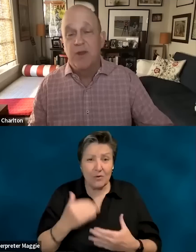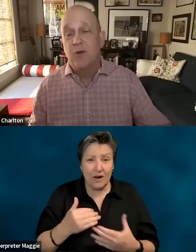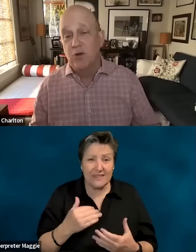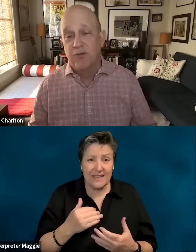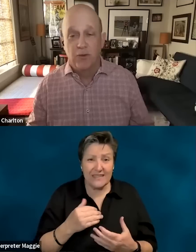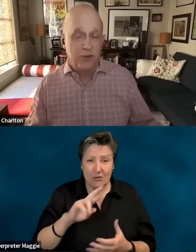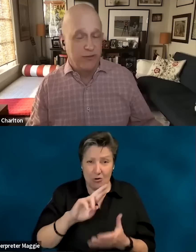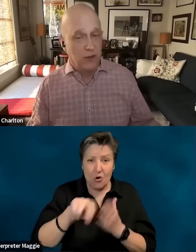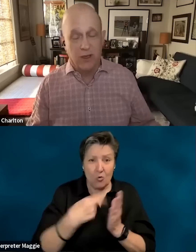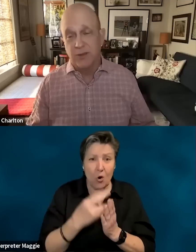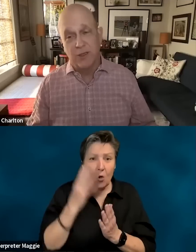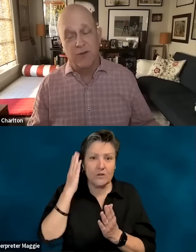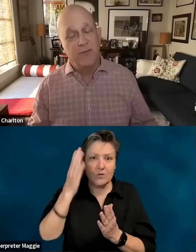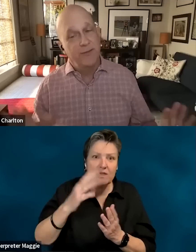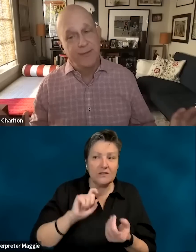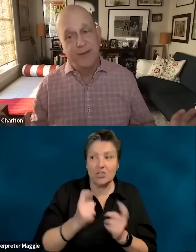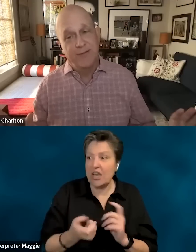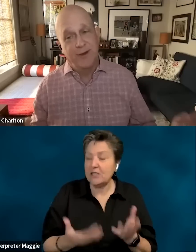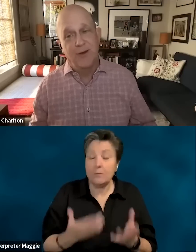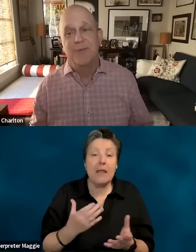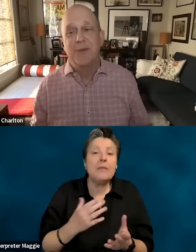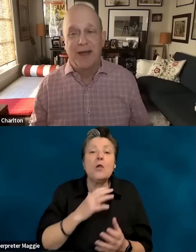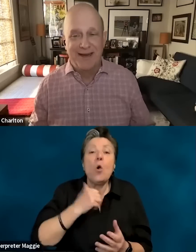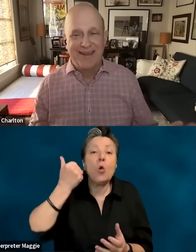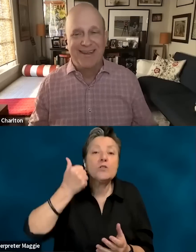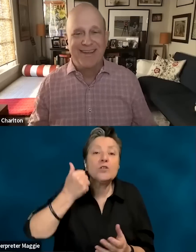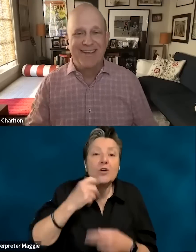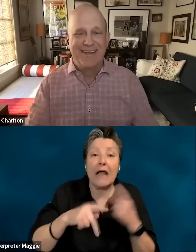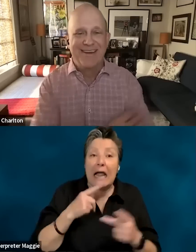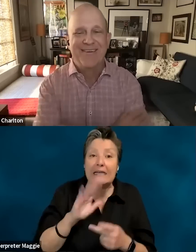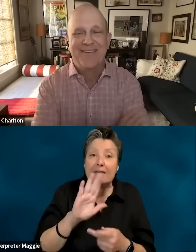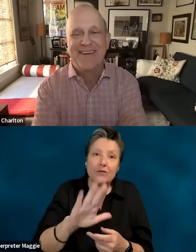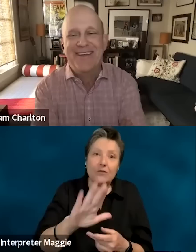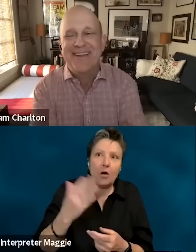Might be an older version of your younger self, you never know. But you know.